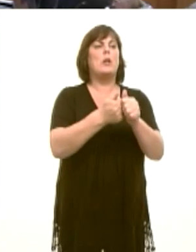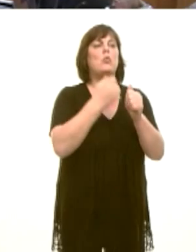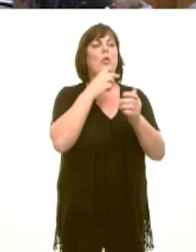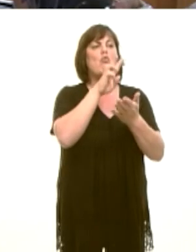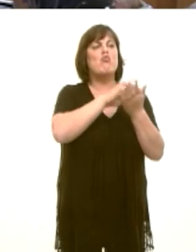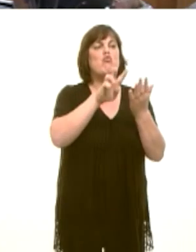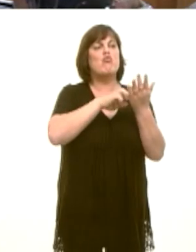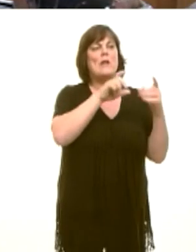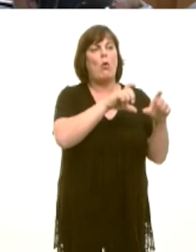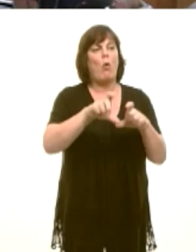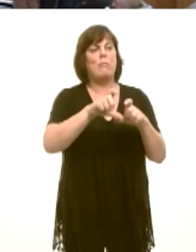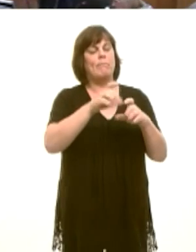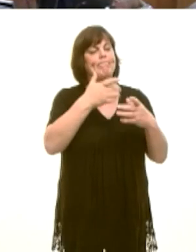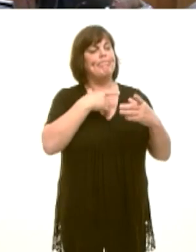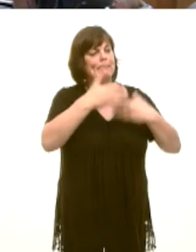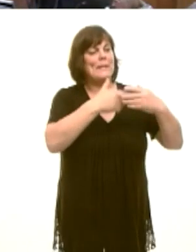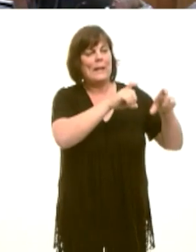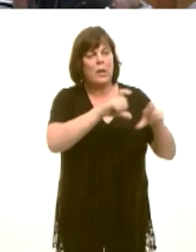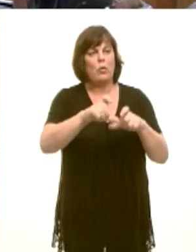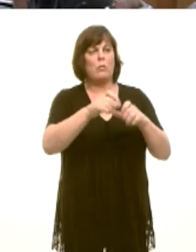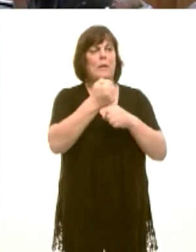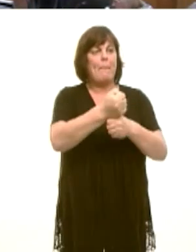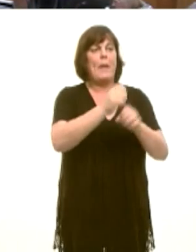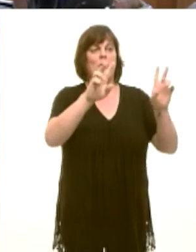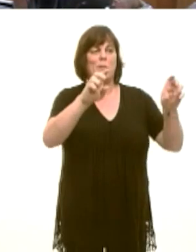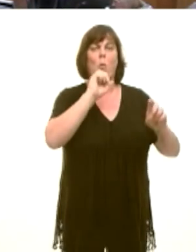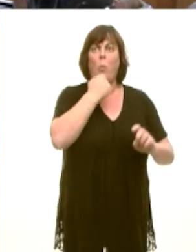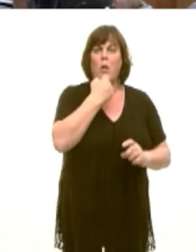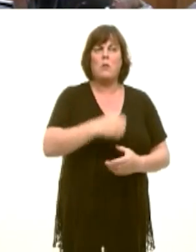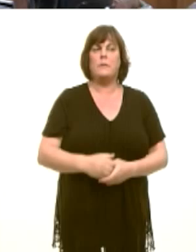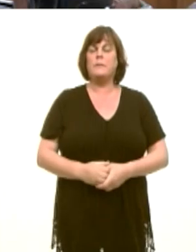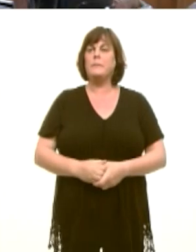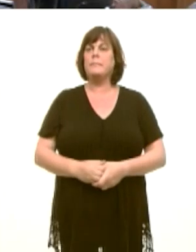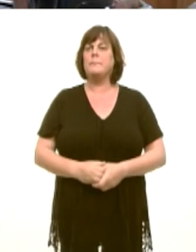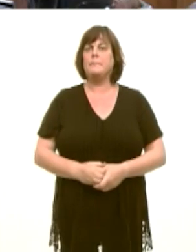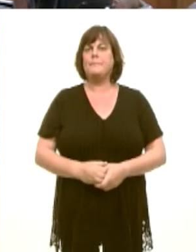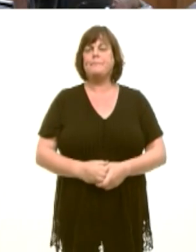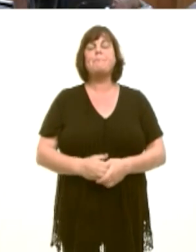Carwyn Jones: Yes. Iím sure the Memberóas other Membersówill have had the experience